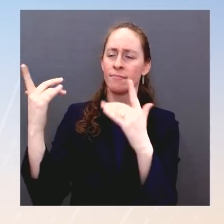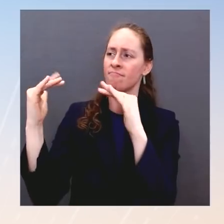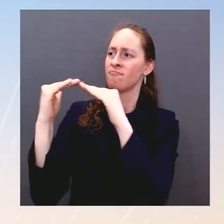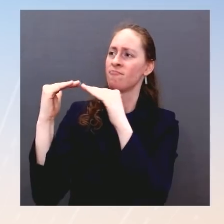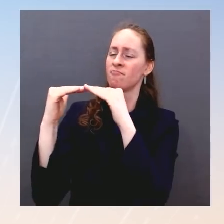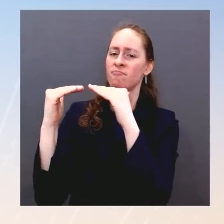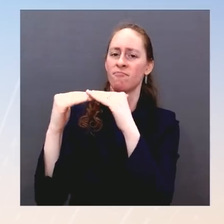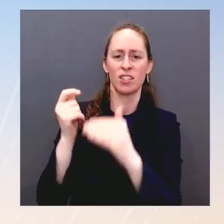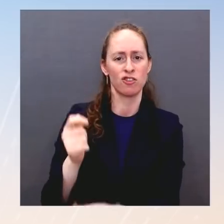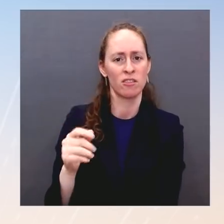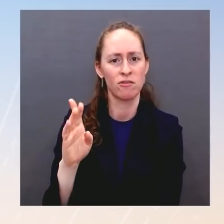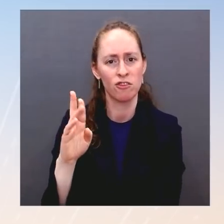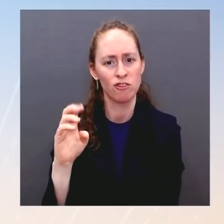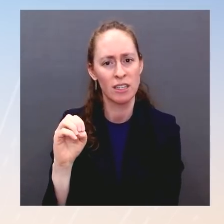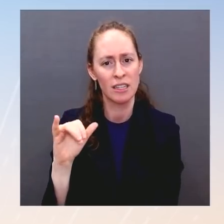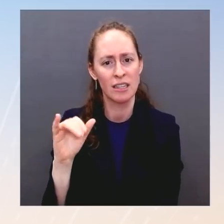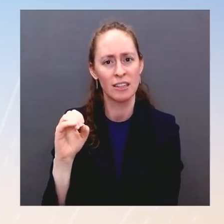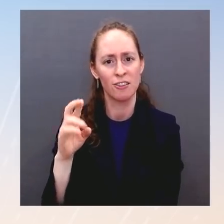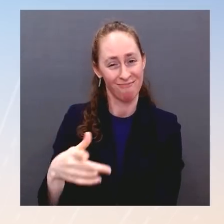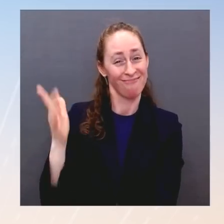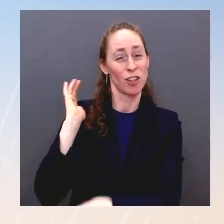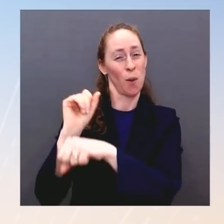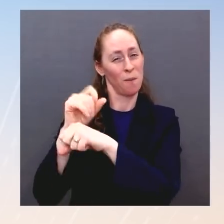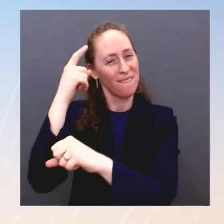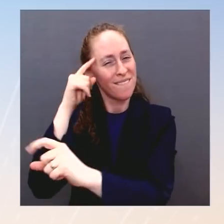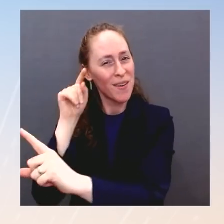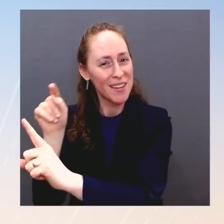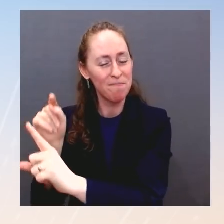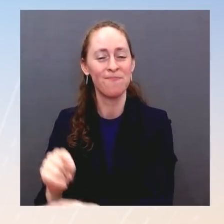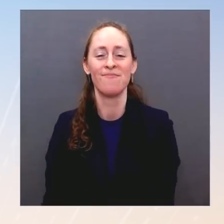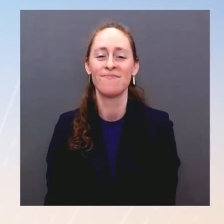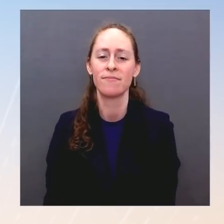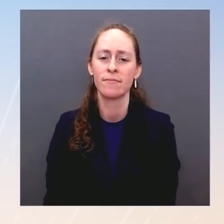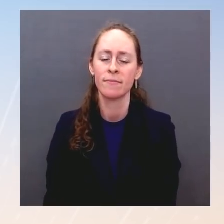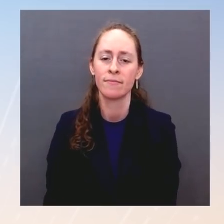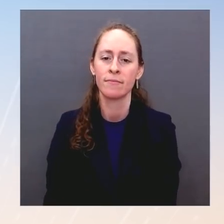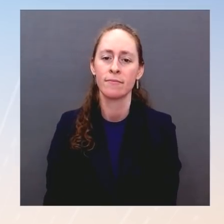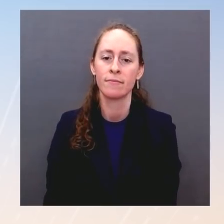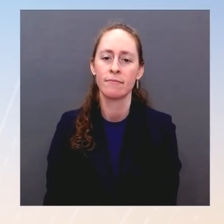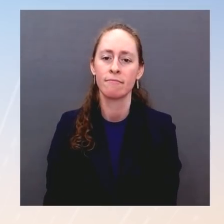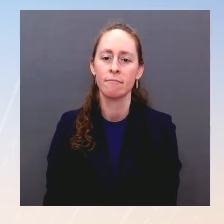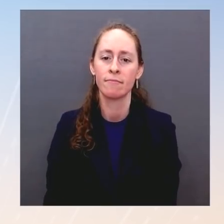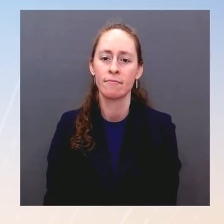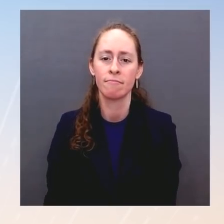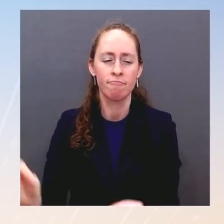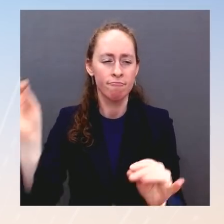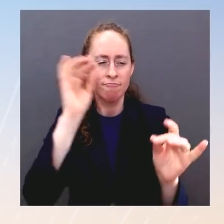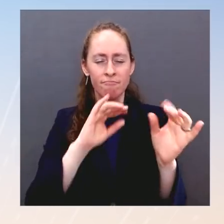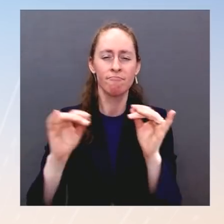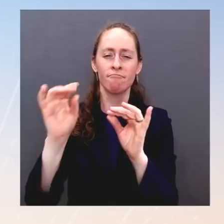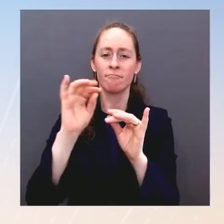Judge Breyer praised her for being a wise decision and swore her in, and even parts of their biography overlap --